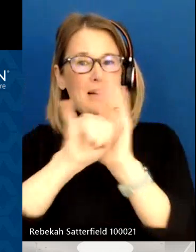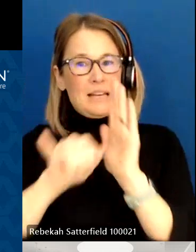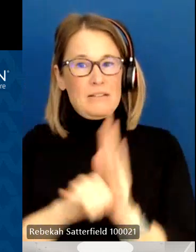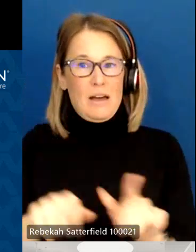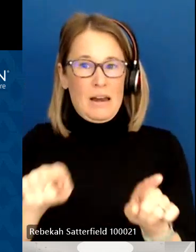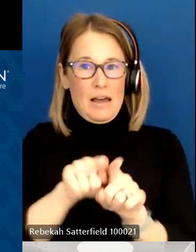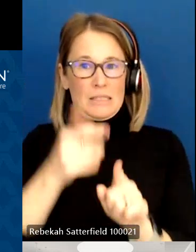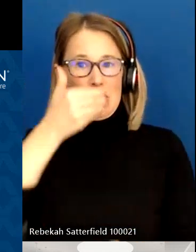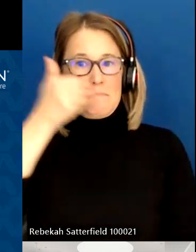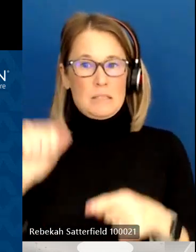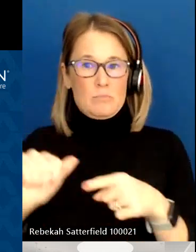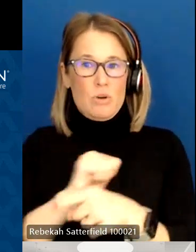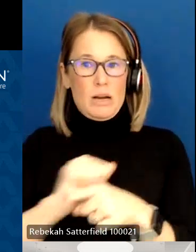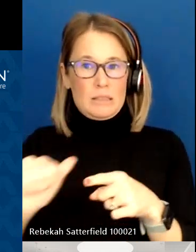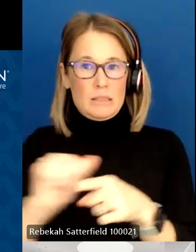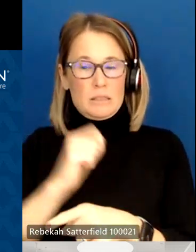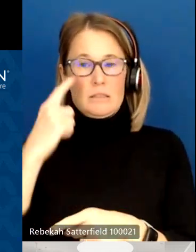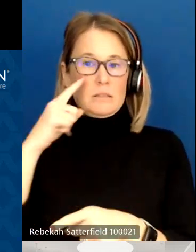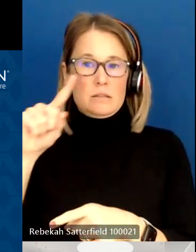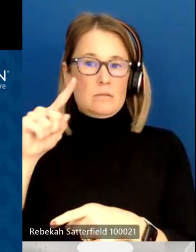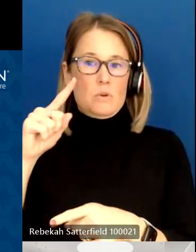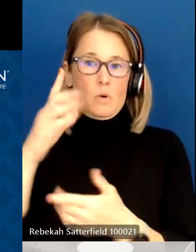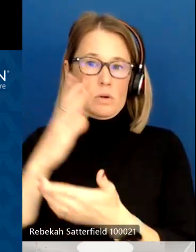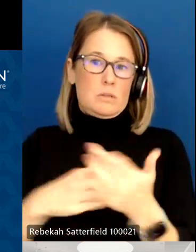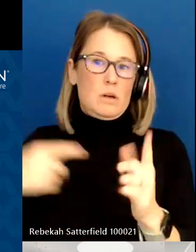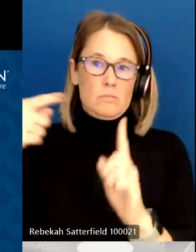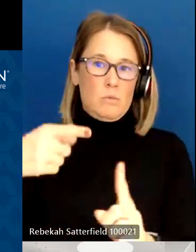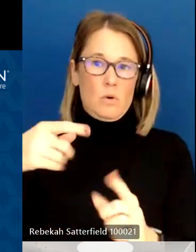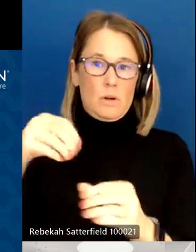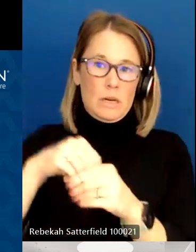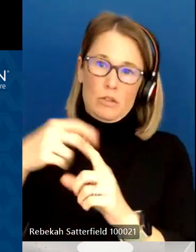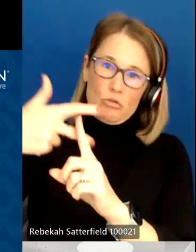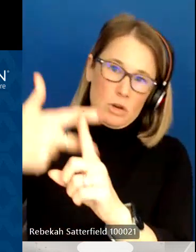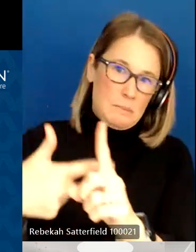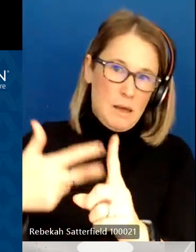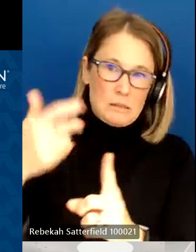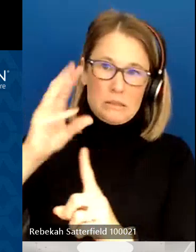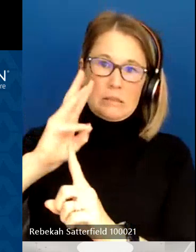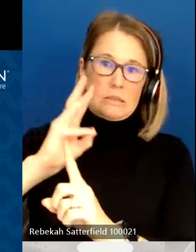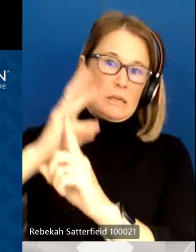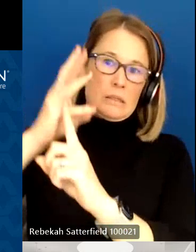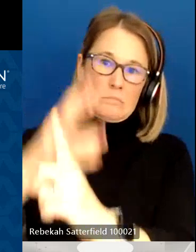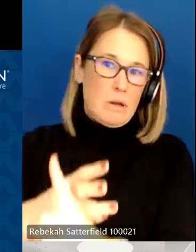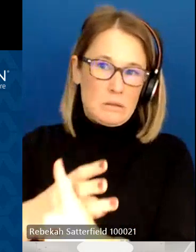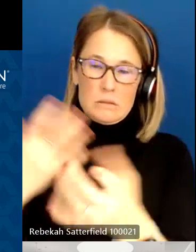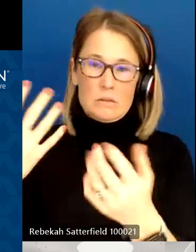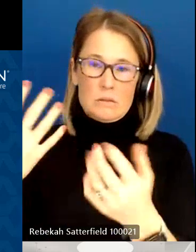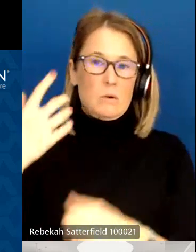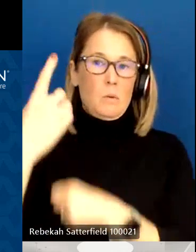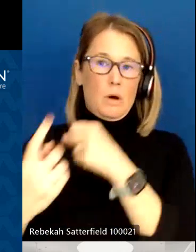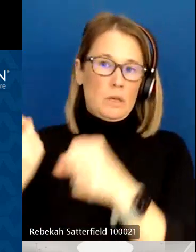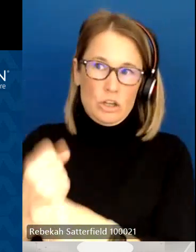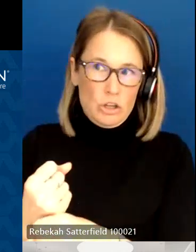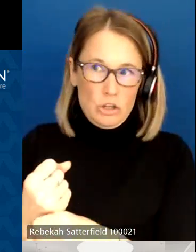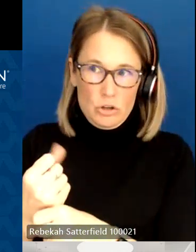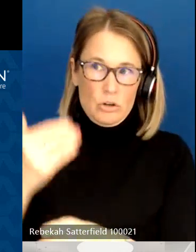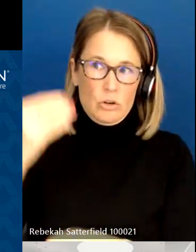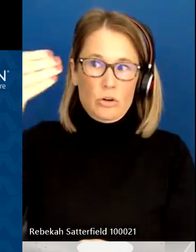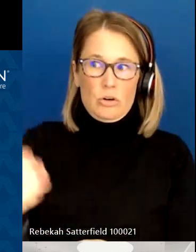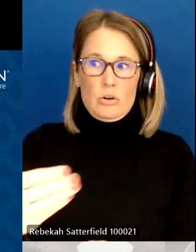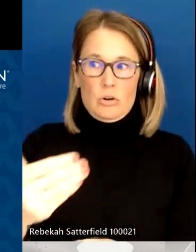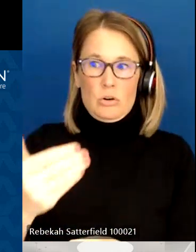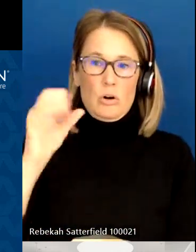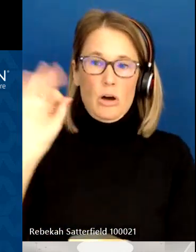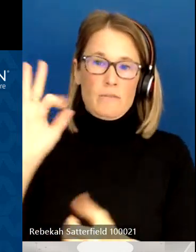in the future whether that's three months whether it's six months a year of validating revalidating